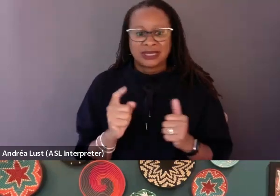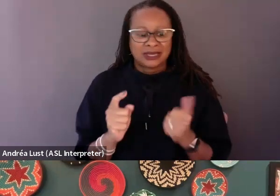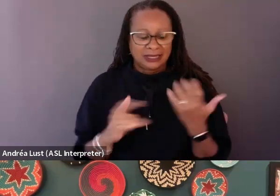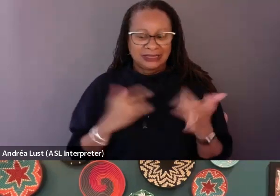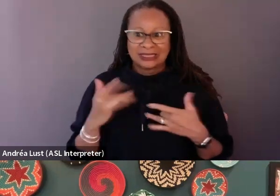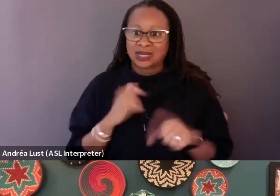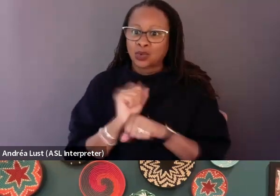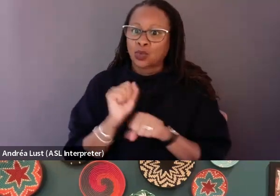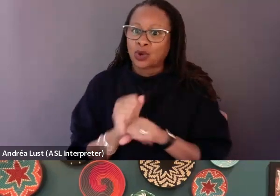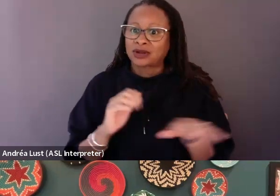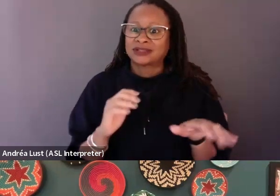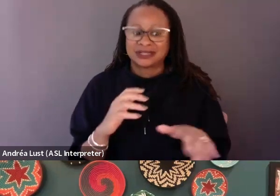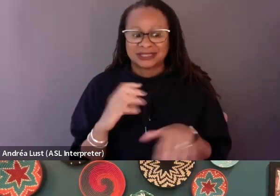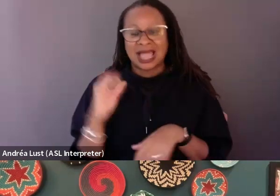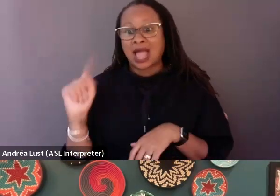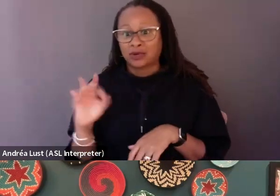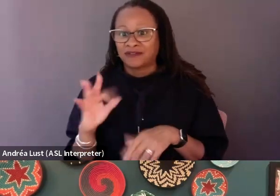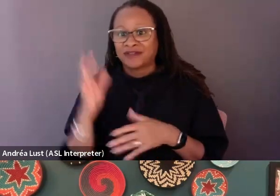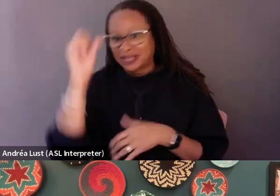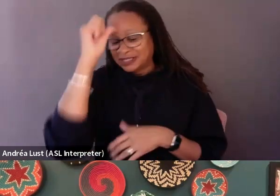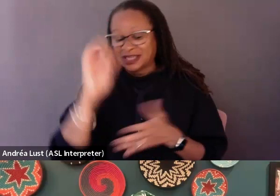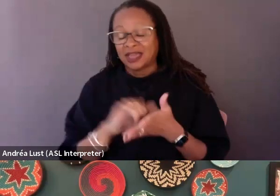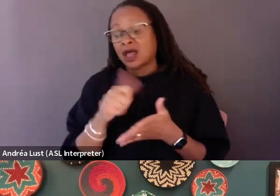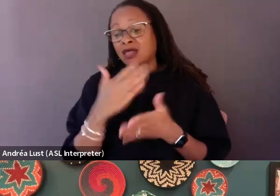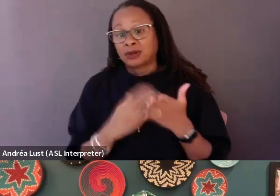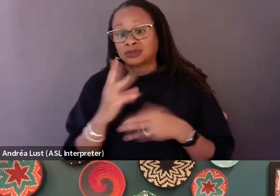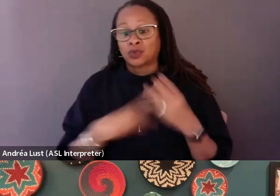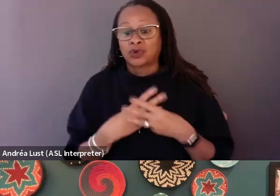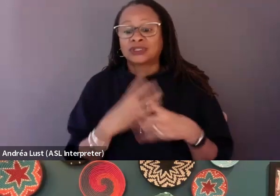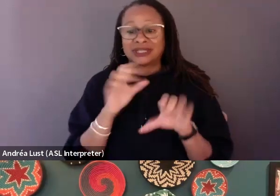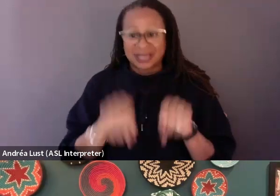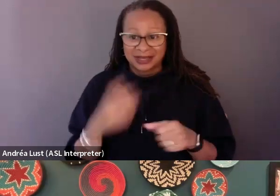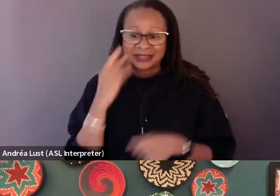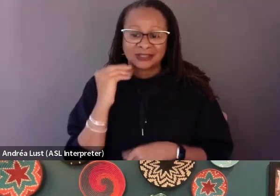that now other parts of the world are getting to experience. Thanks for your question, Matt.